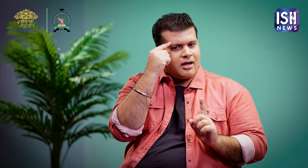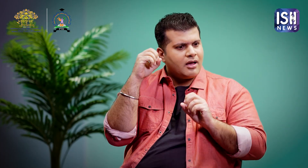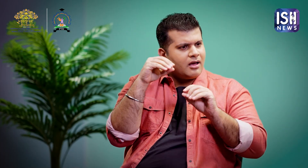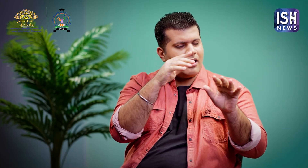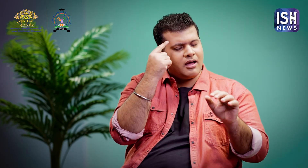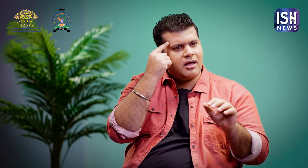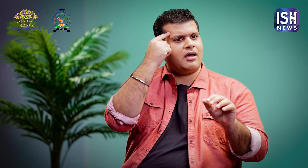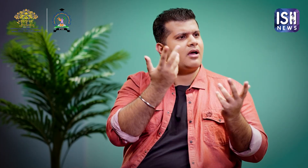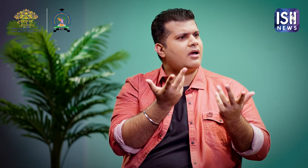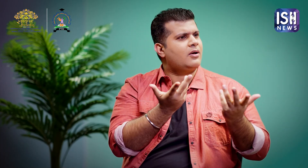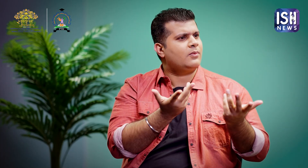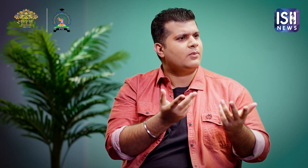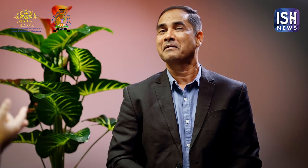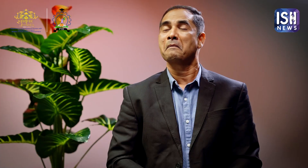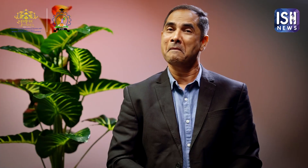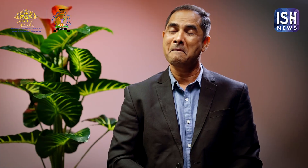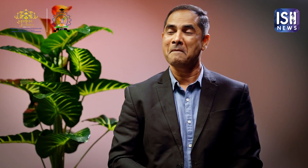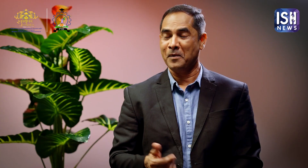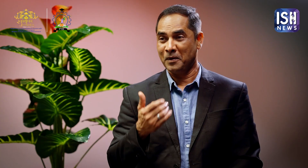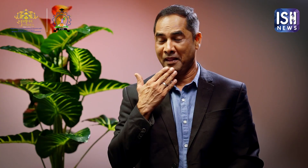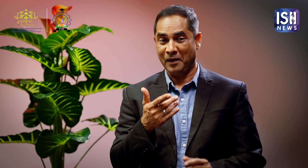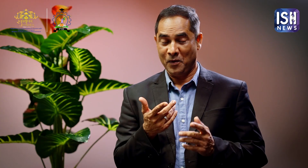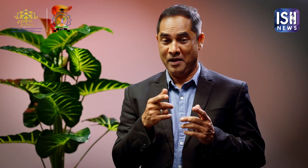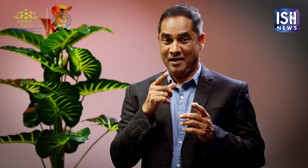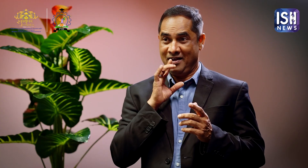What inspired you to create this video—the first of its kind in Indian history? Thank you for noticing that.